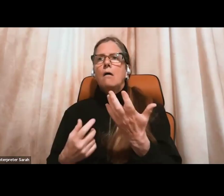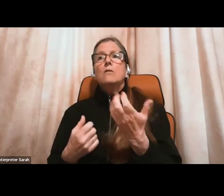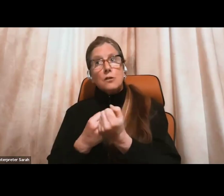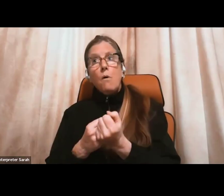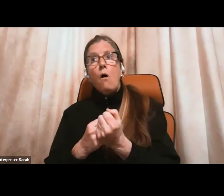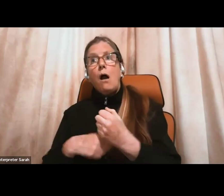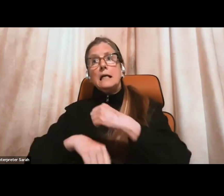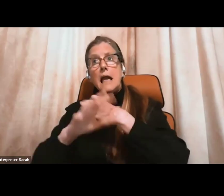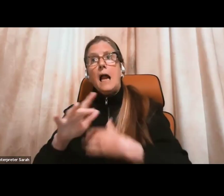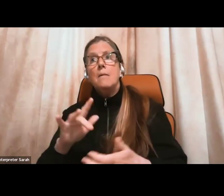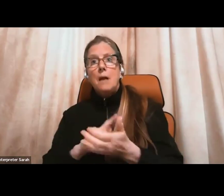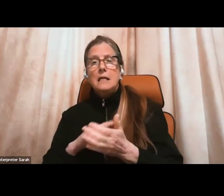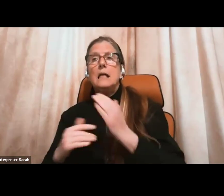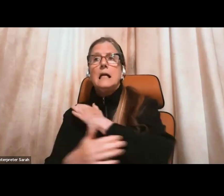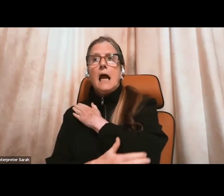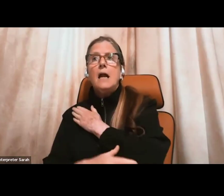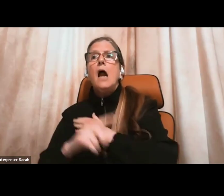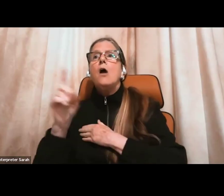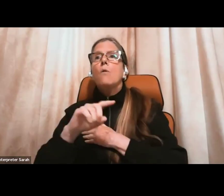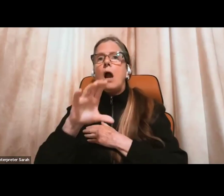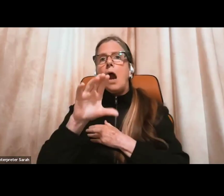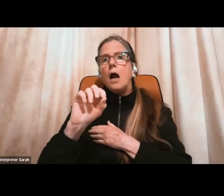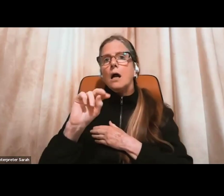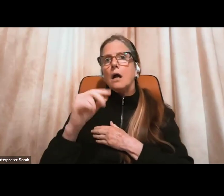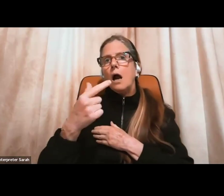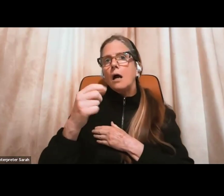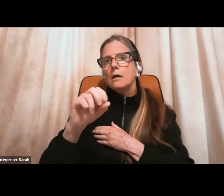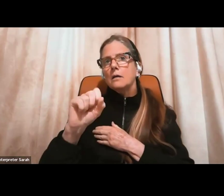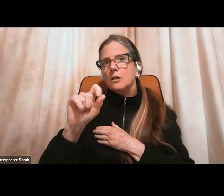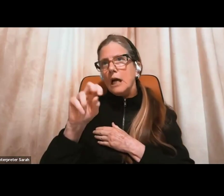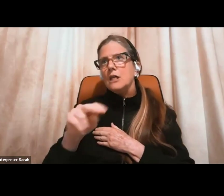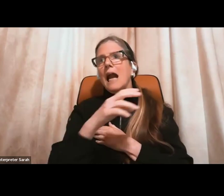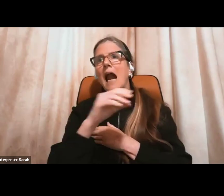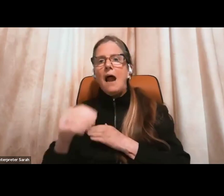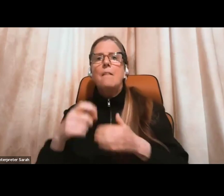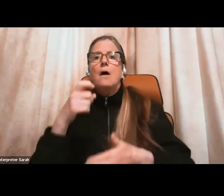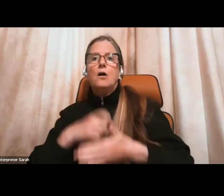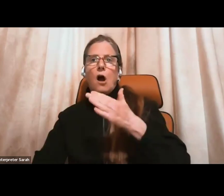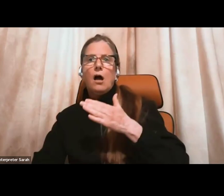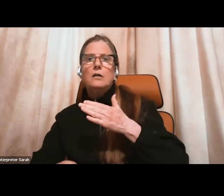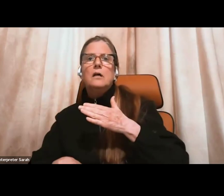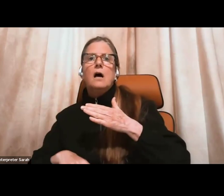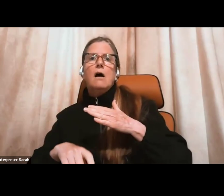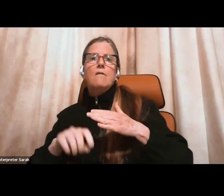where congestion and the cost of mobility is constraining access to medical care? If